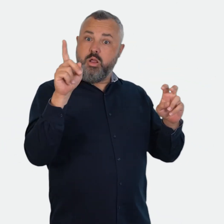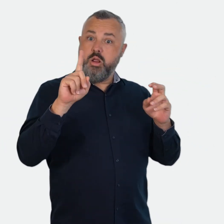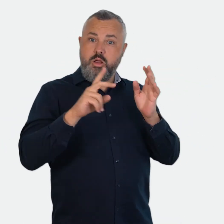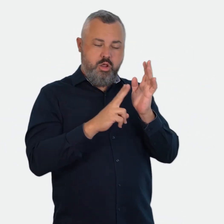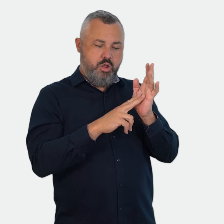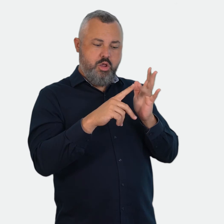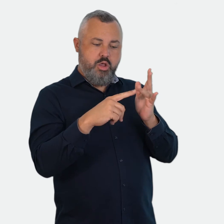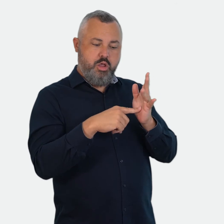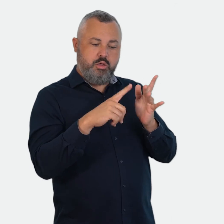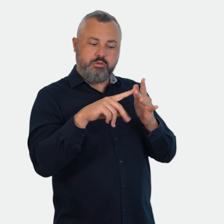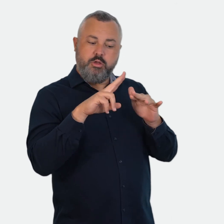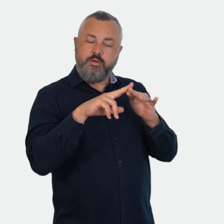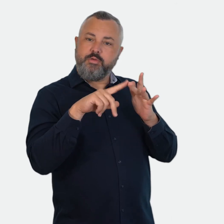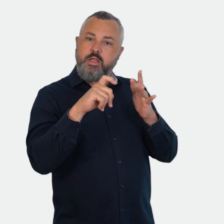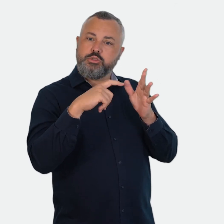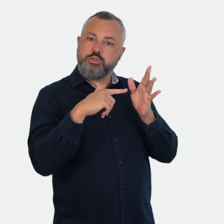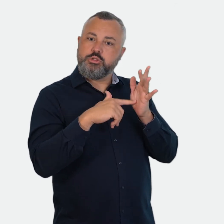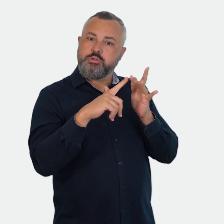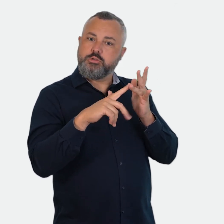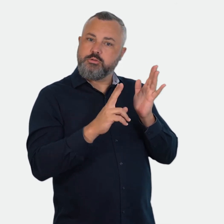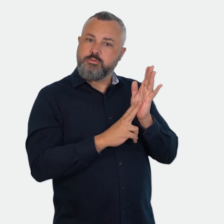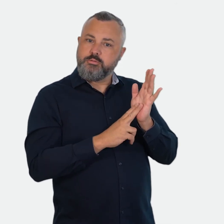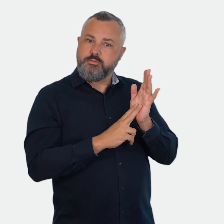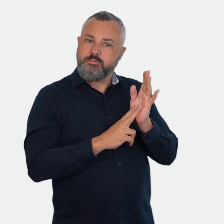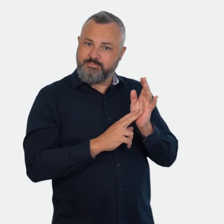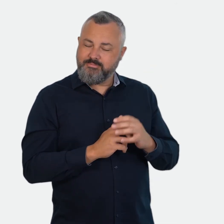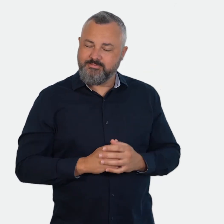This is called a ‘notification’.